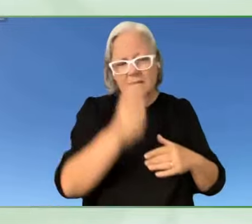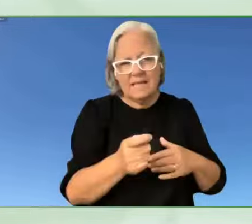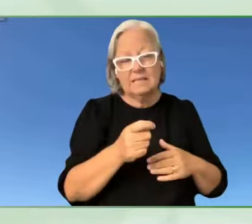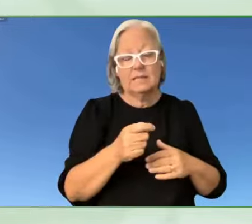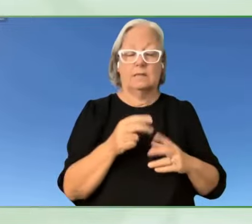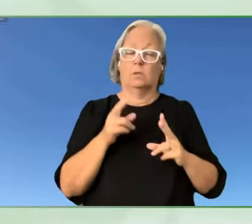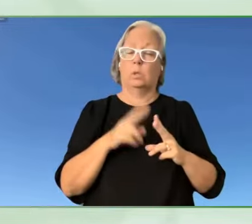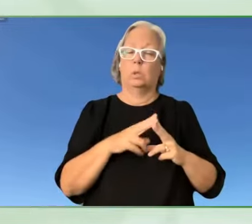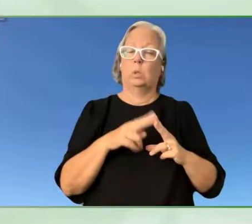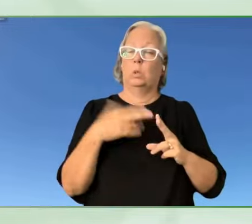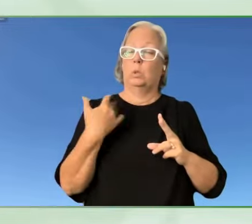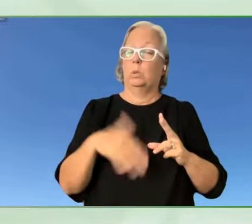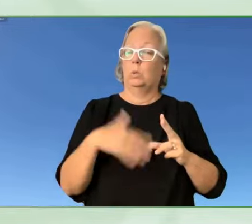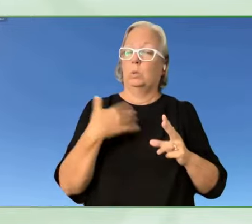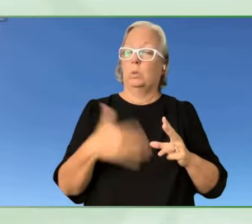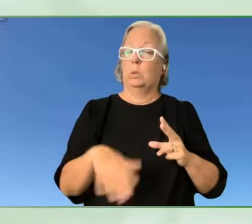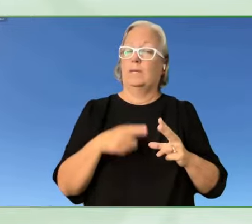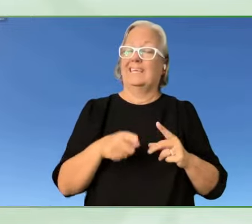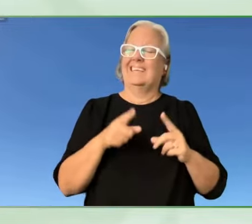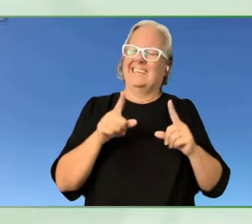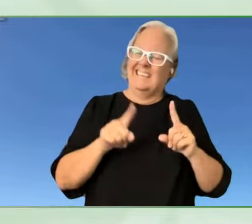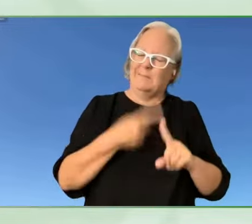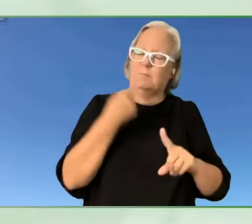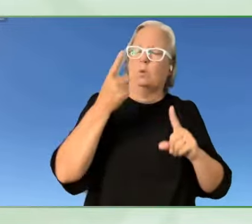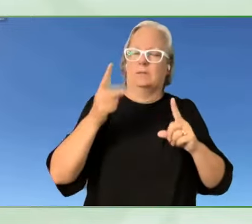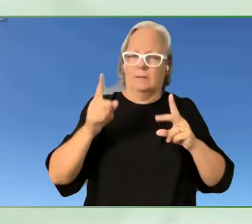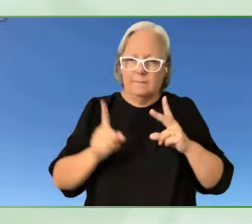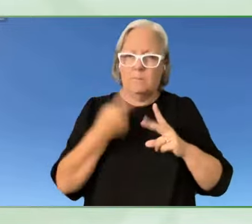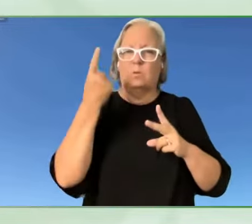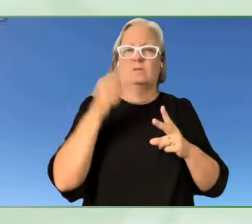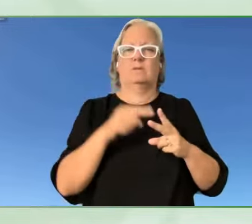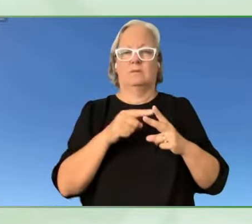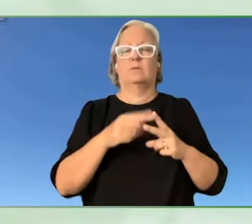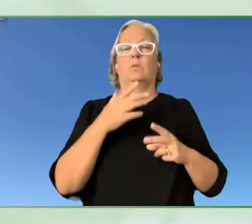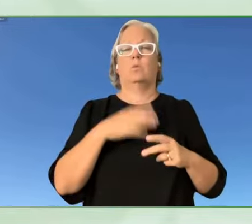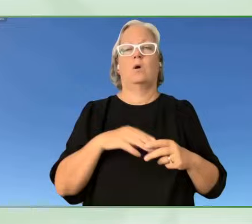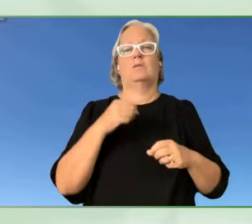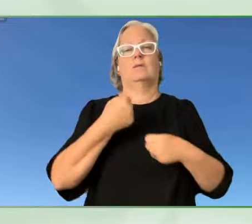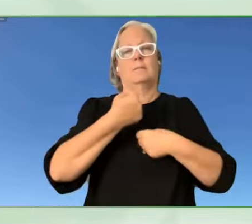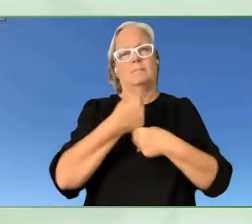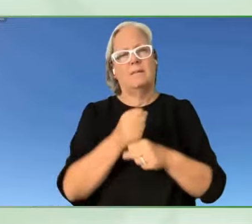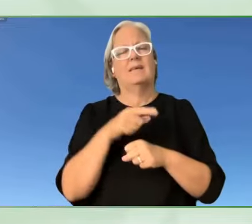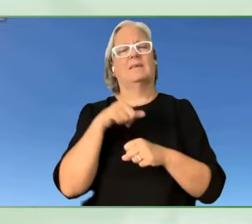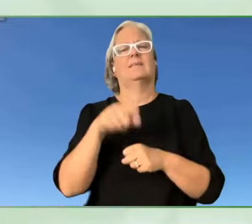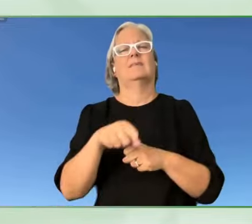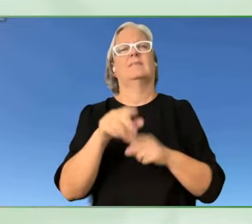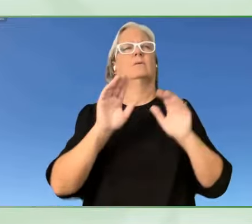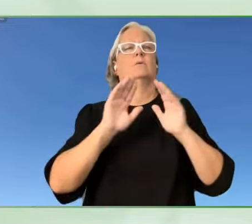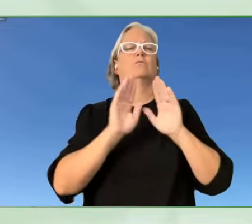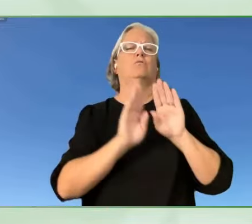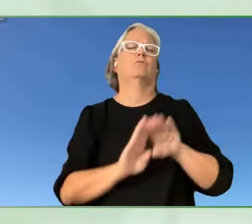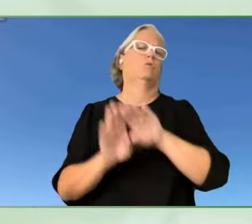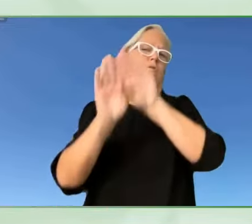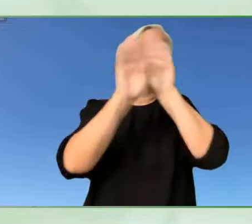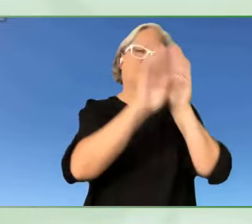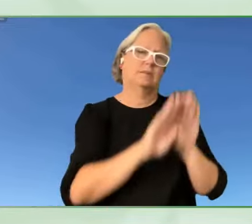Is that something that has been implemented?